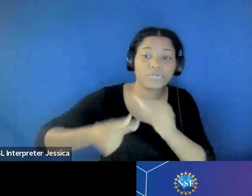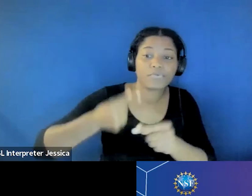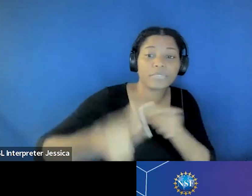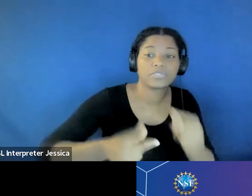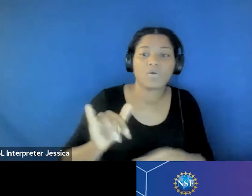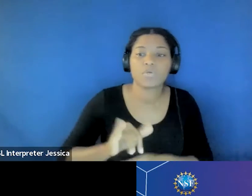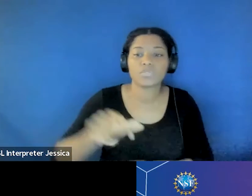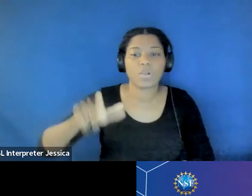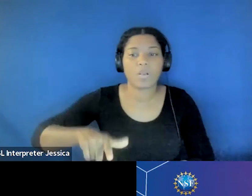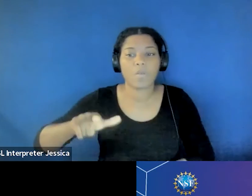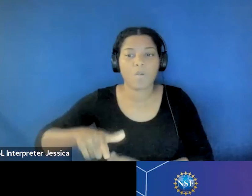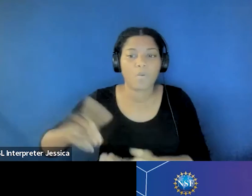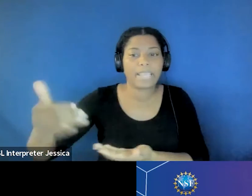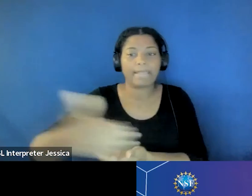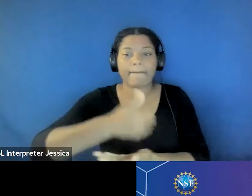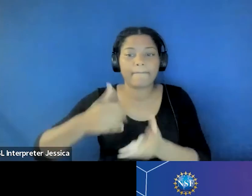as broadening participation for an MRI proposal?"